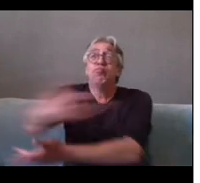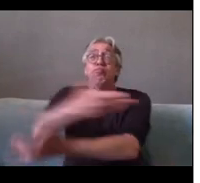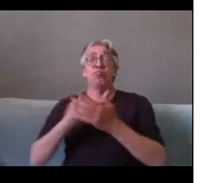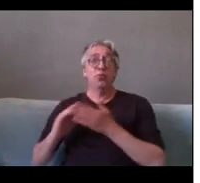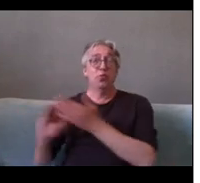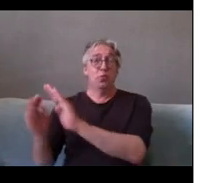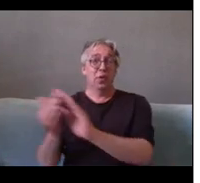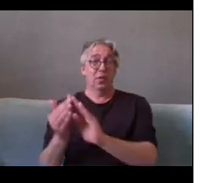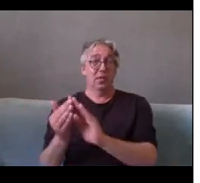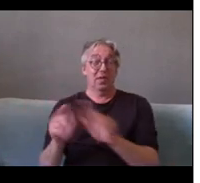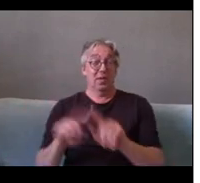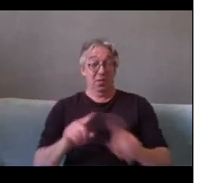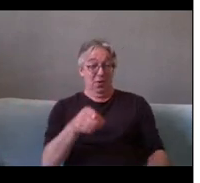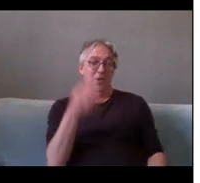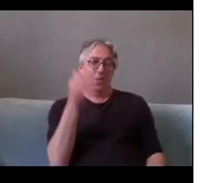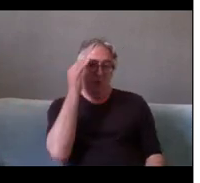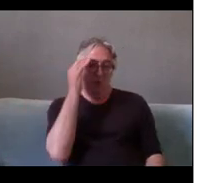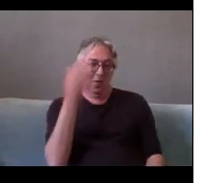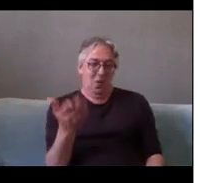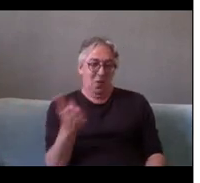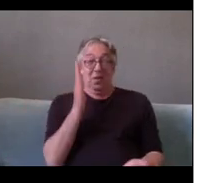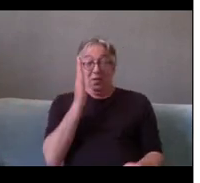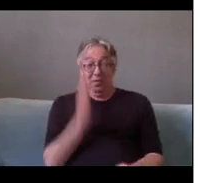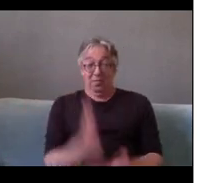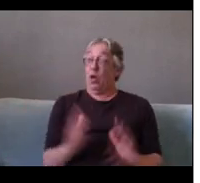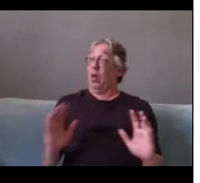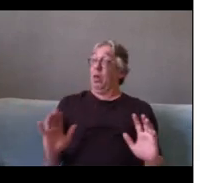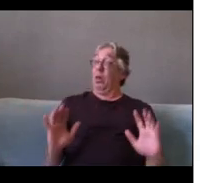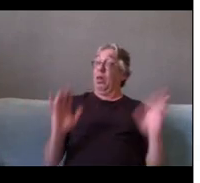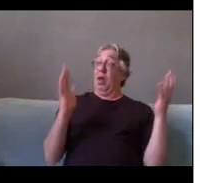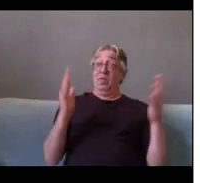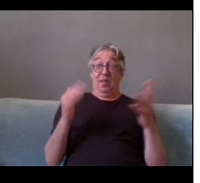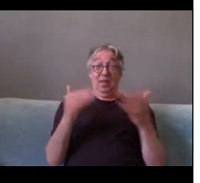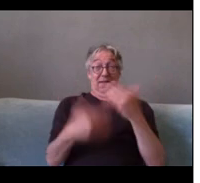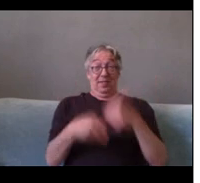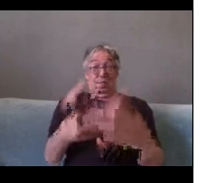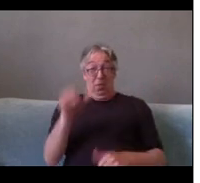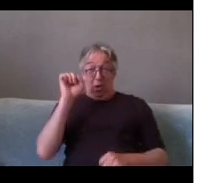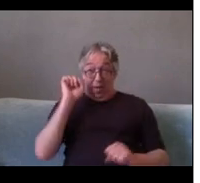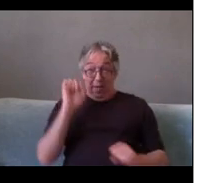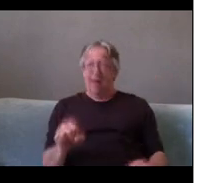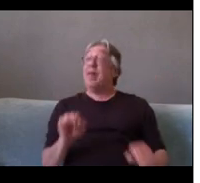from meaningfully participating in areas like employment.